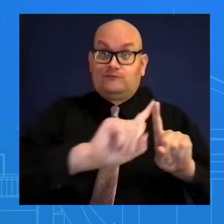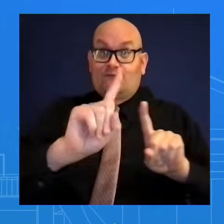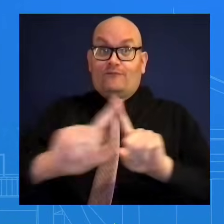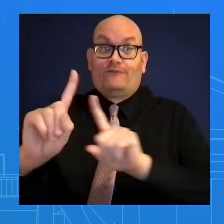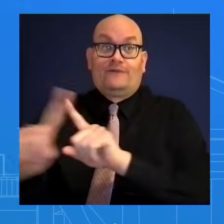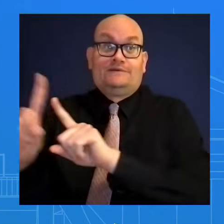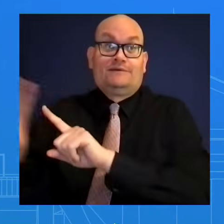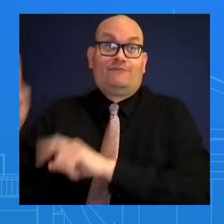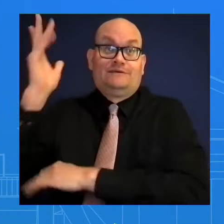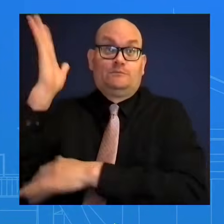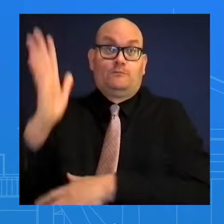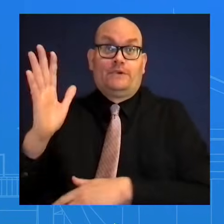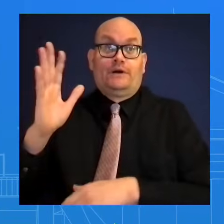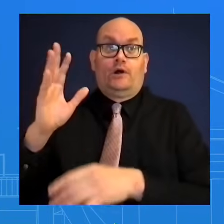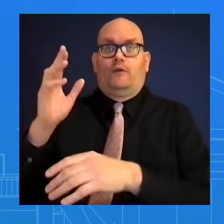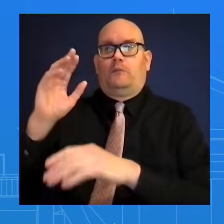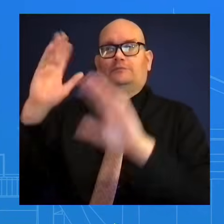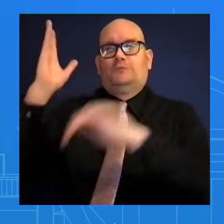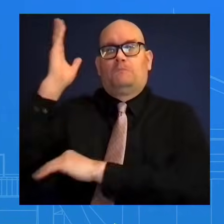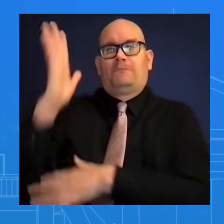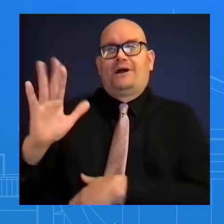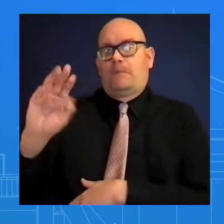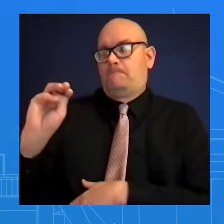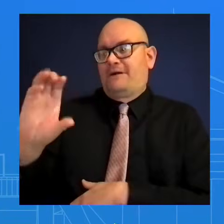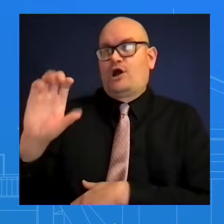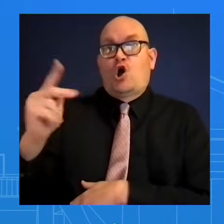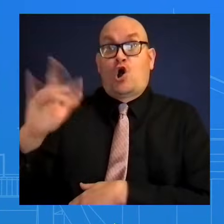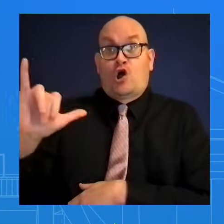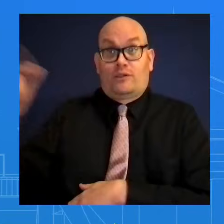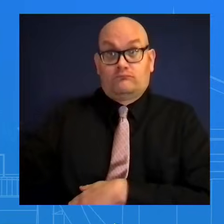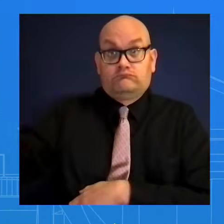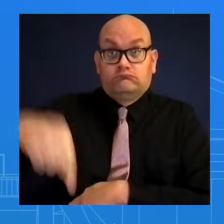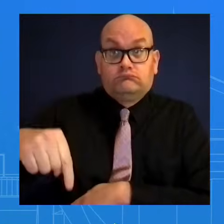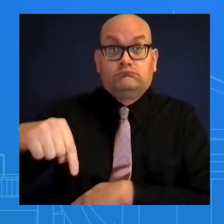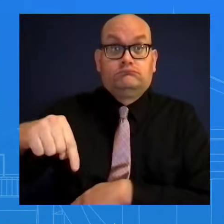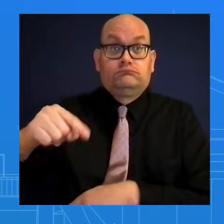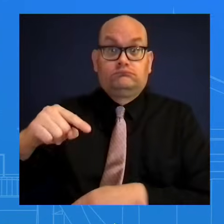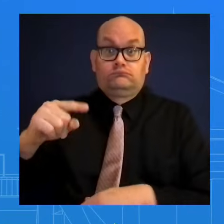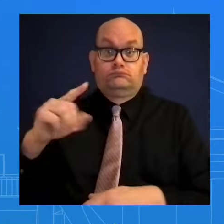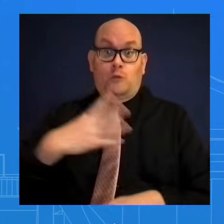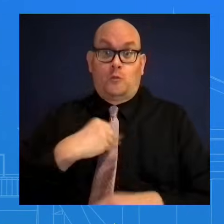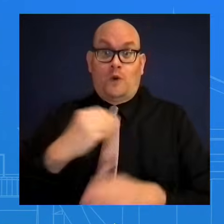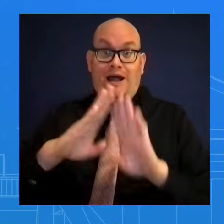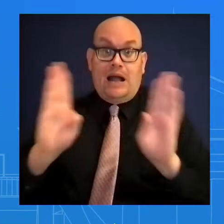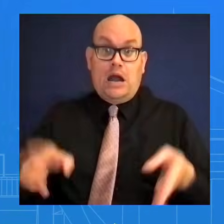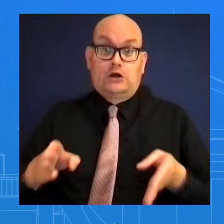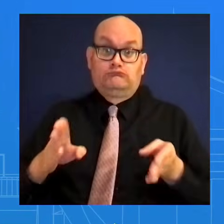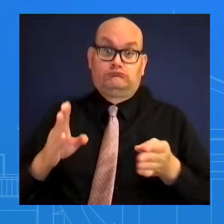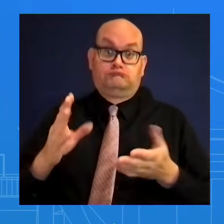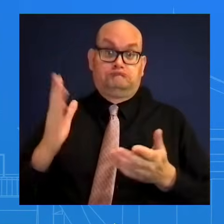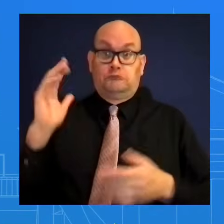What the President wants to see -- he wants to see this passed out of -- out of the House; he wants to see this passed out of the Senate so he can sign it as soon as possible.